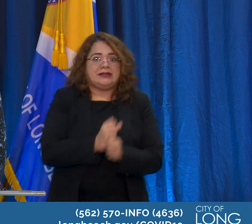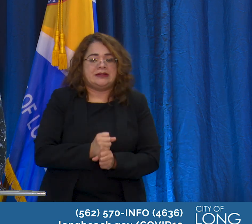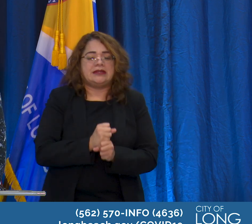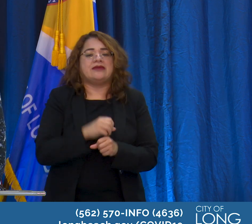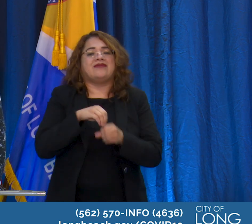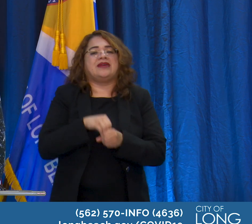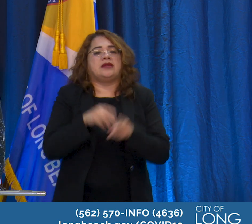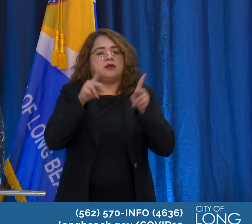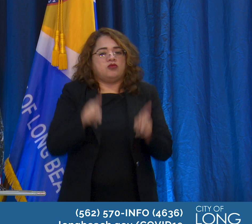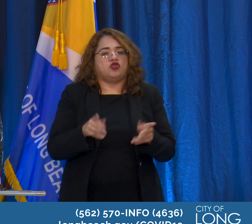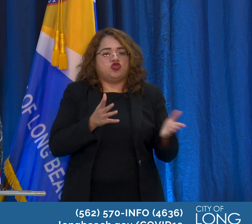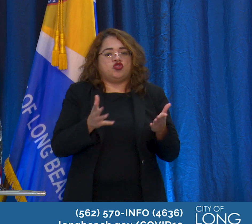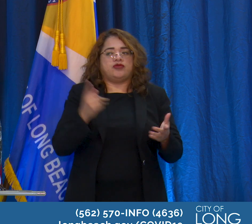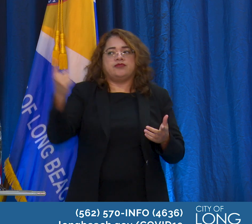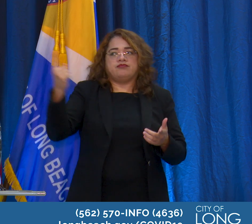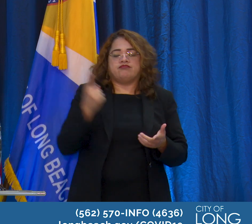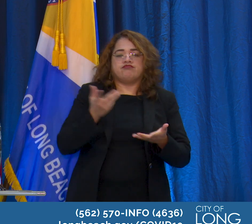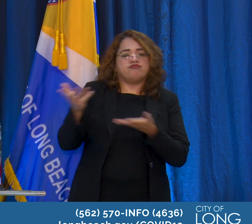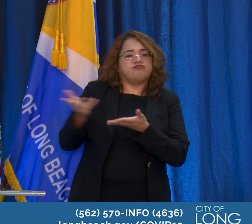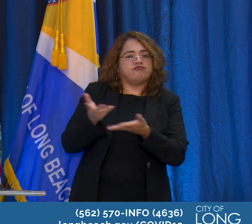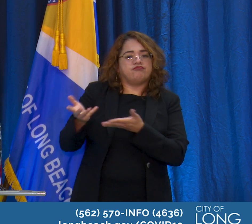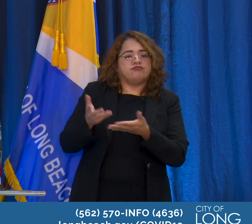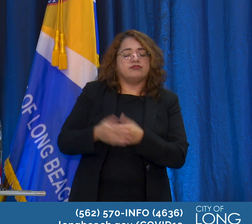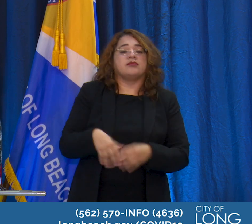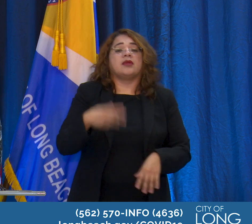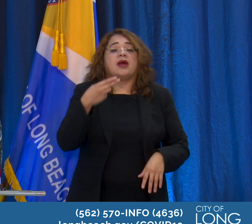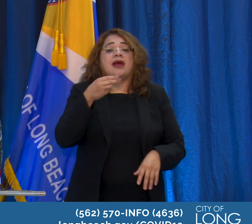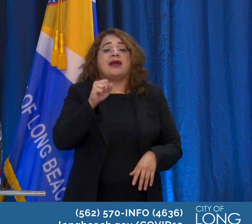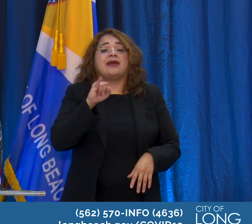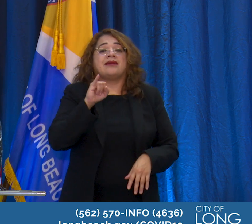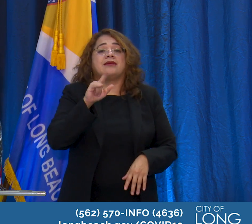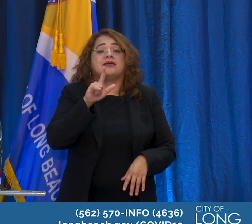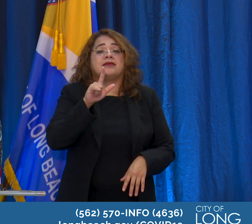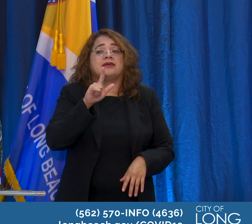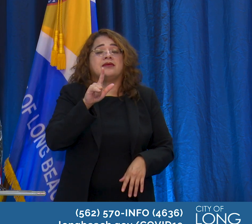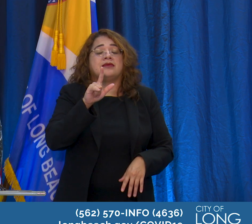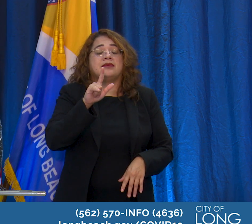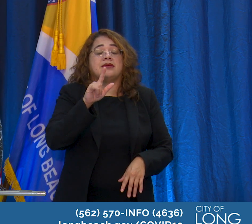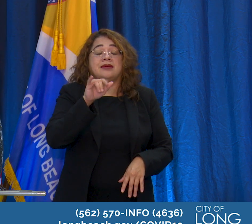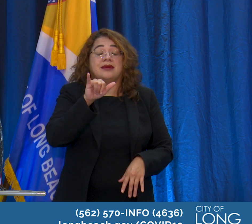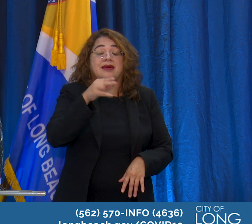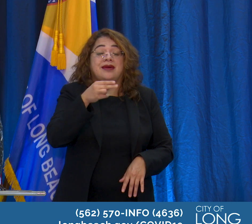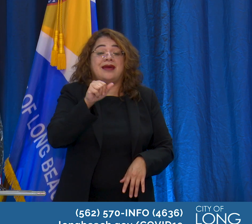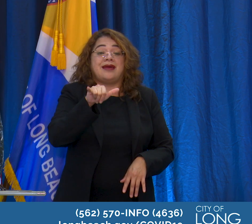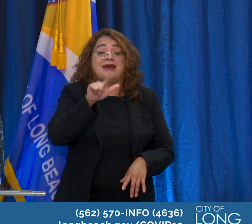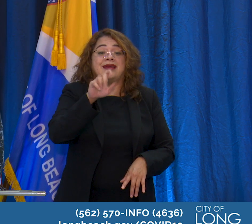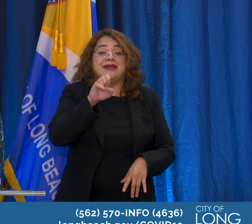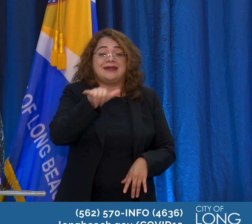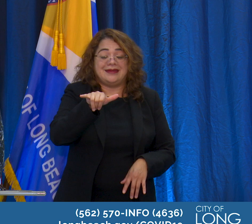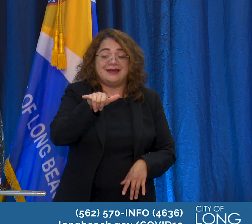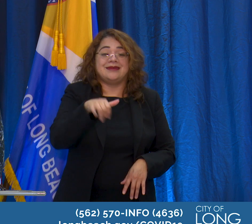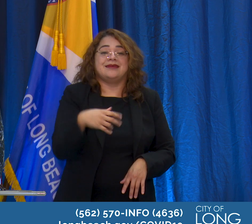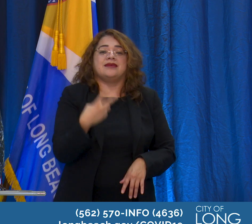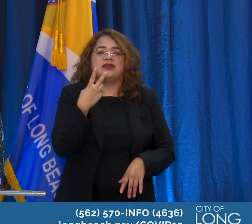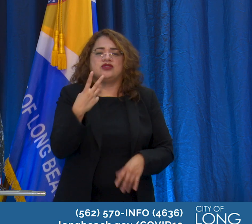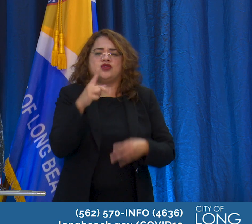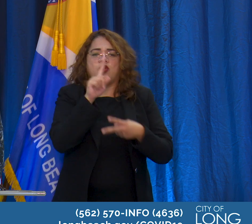Thank you Dr. Davis. Next question comes from Hayley at the Press Telegram. Go ahead Hayley. Hi, I actually have two questions.